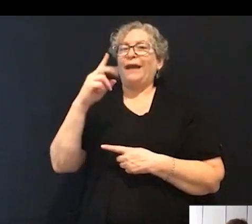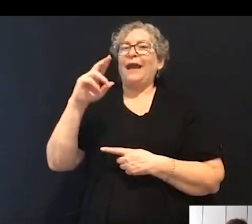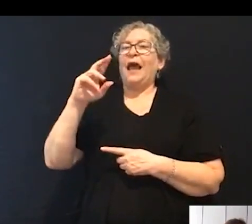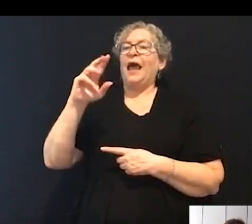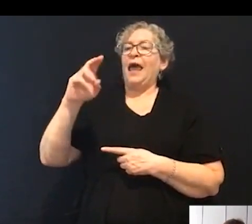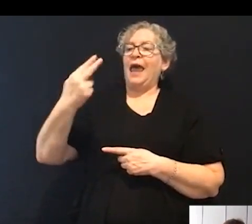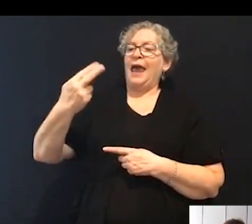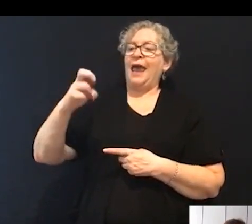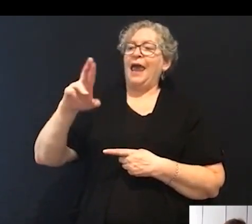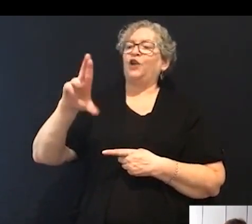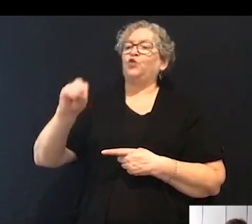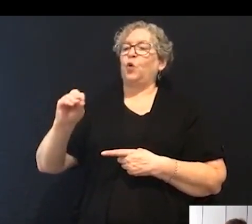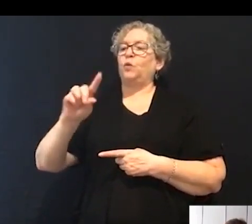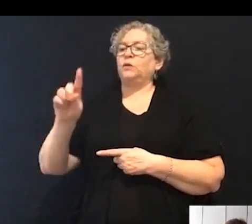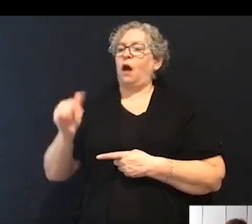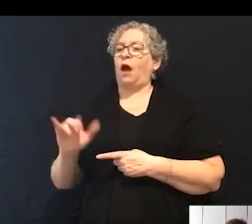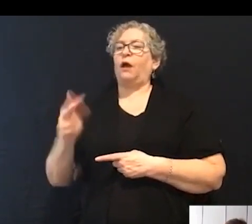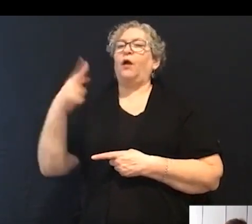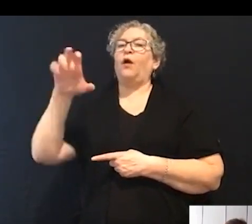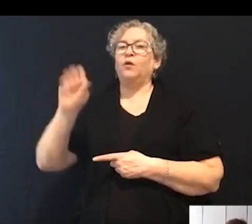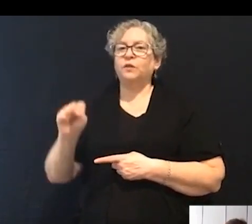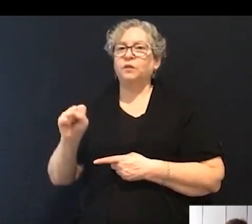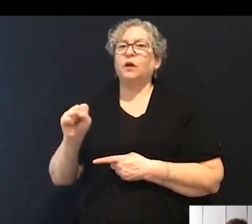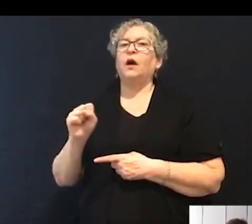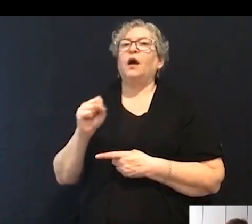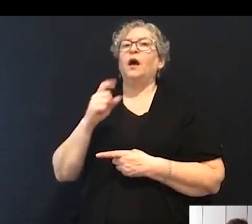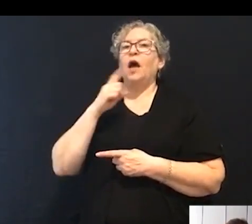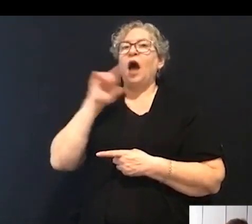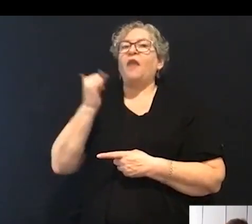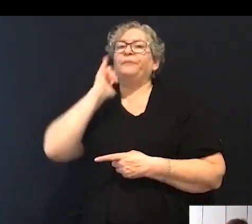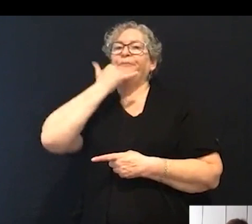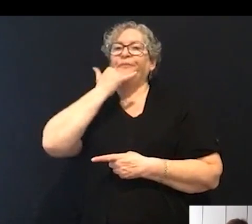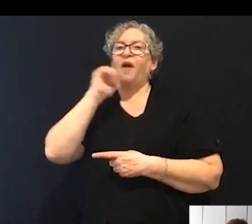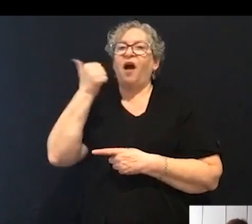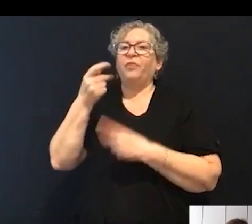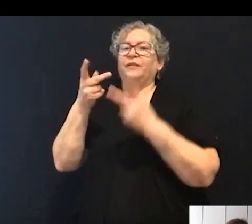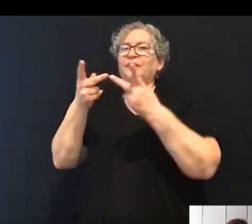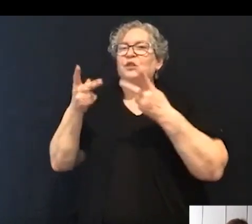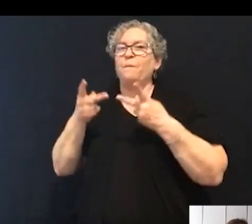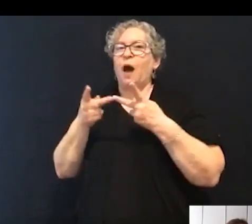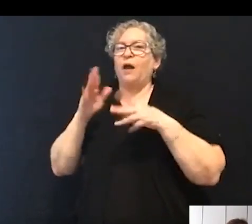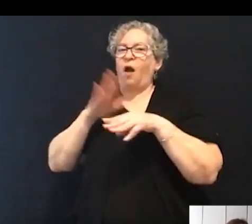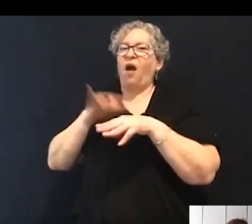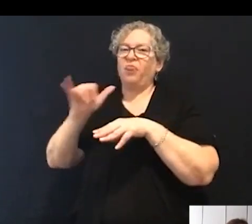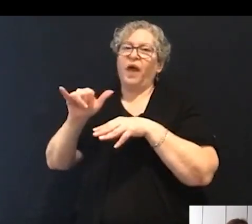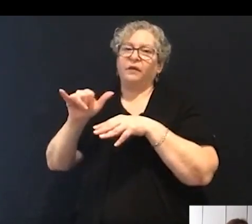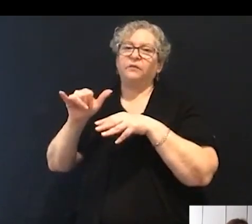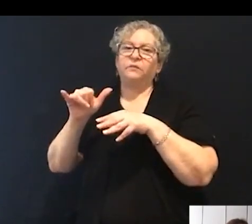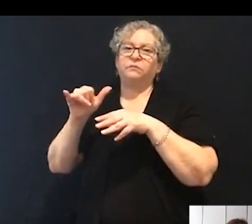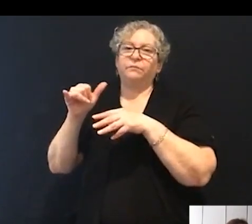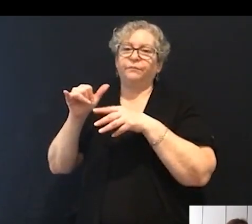had another mutation on another spot of the gene. Phenotype varied.